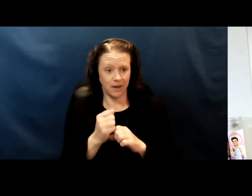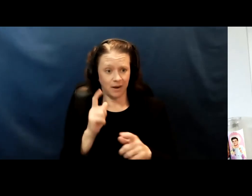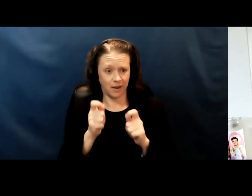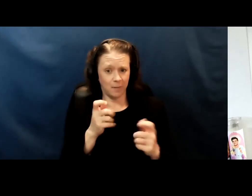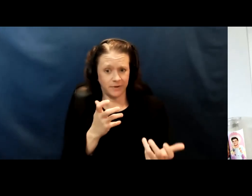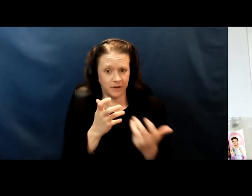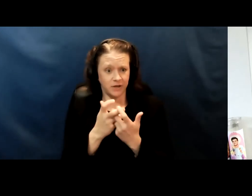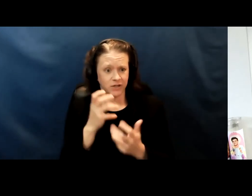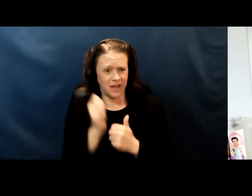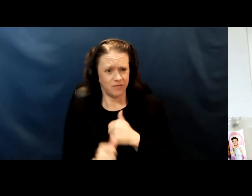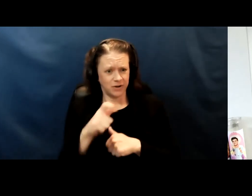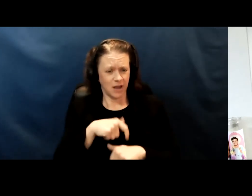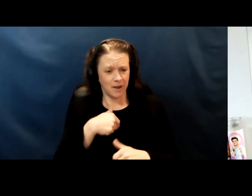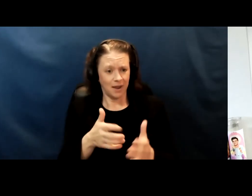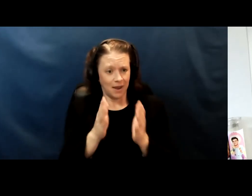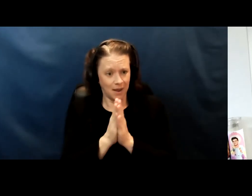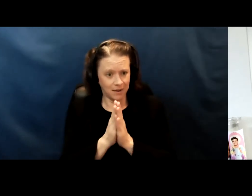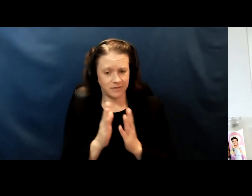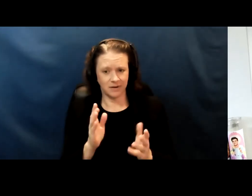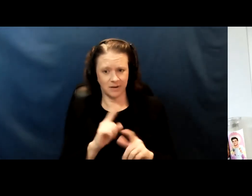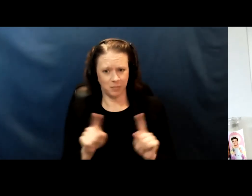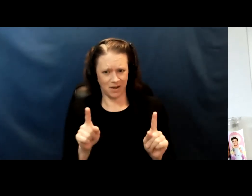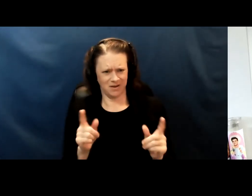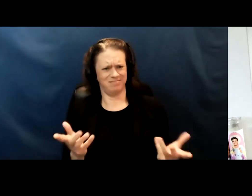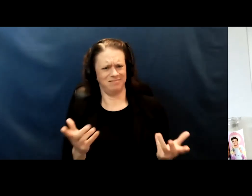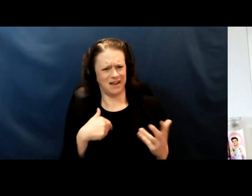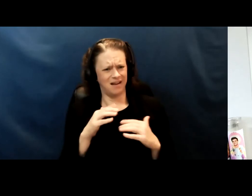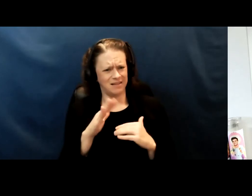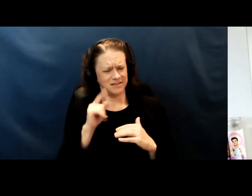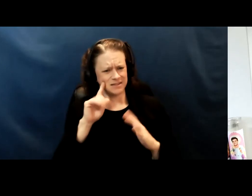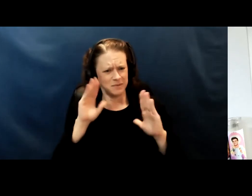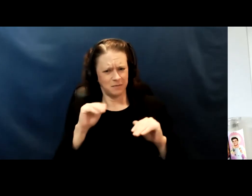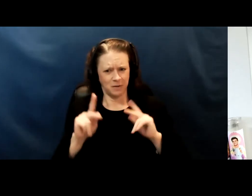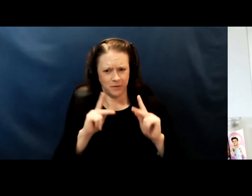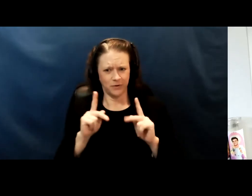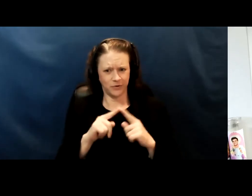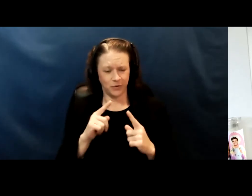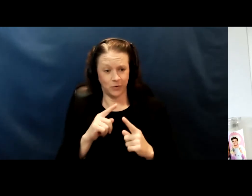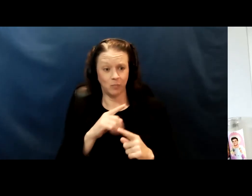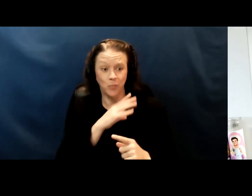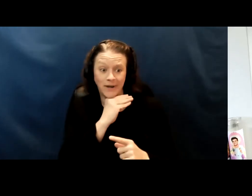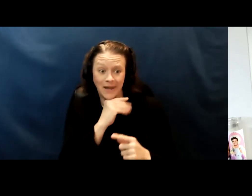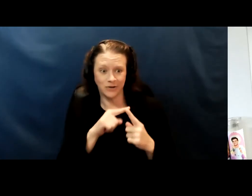every time I ask, but I at least expect people to pretend to care.